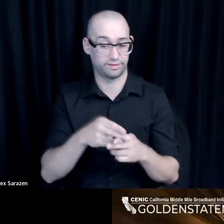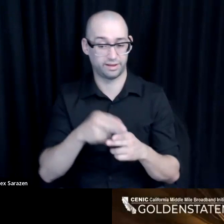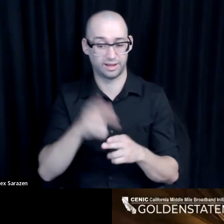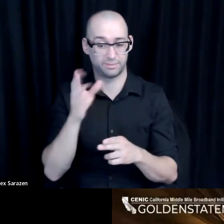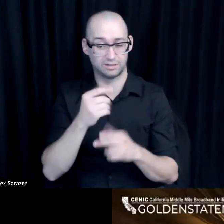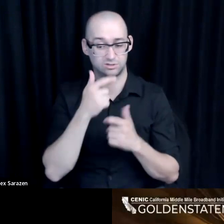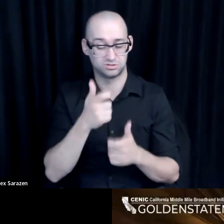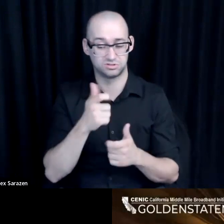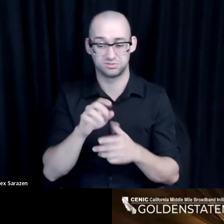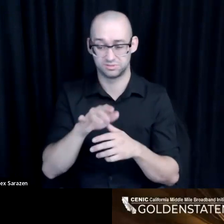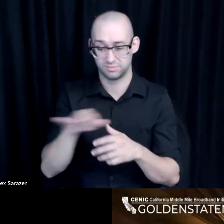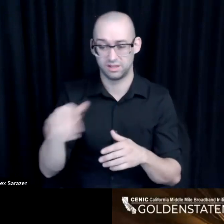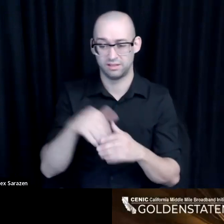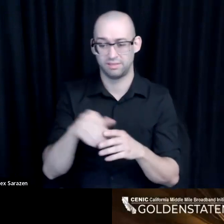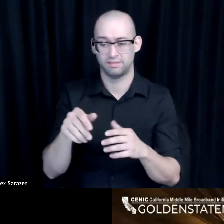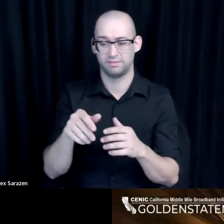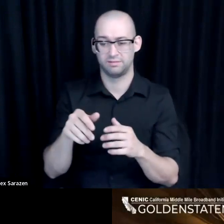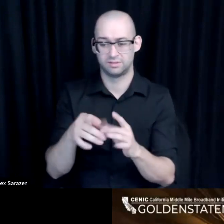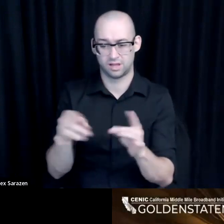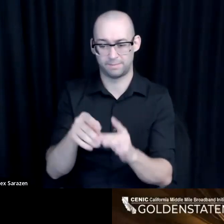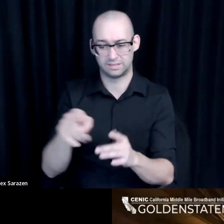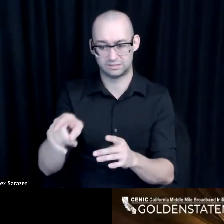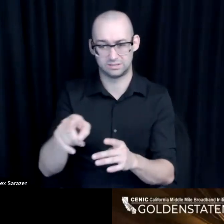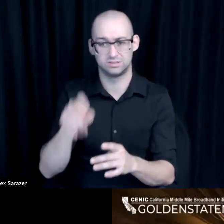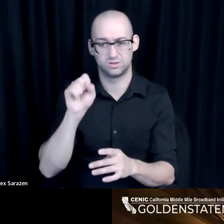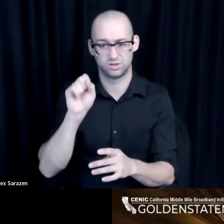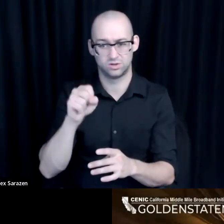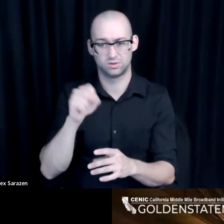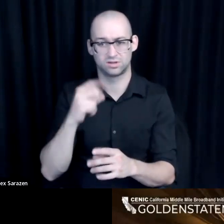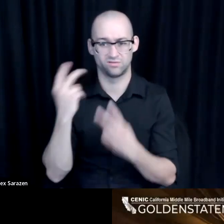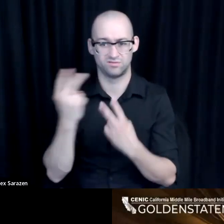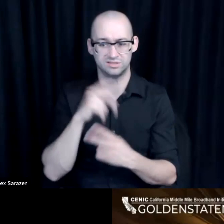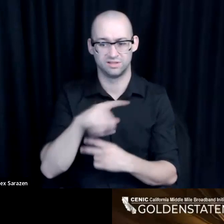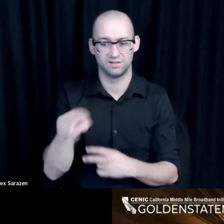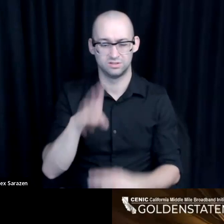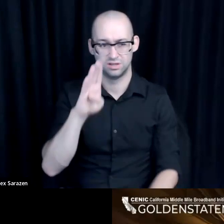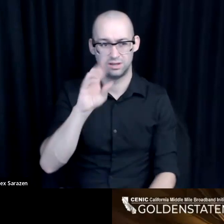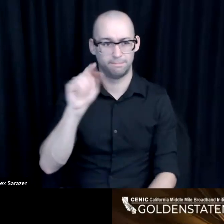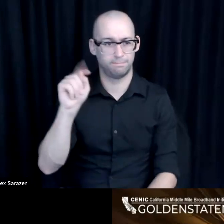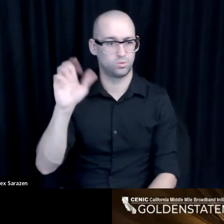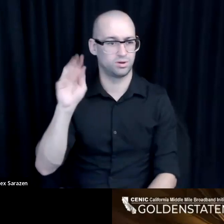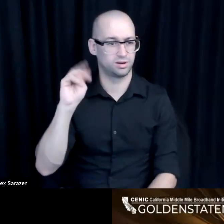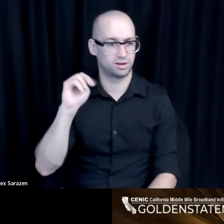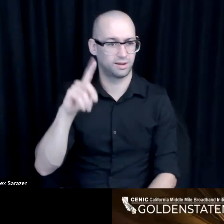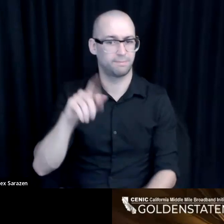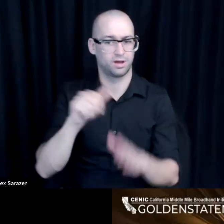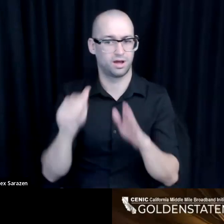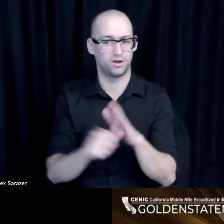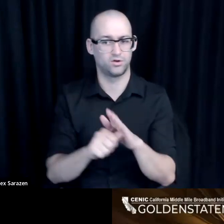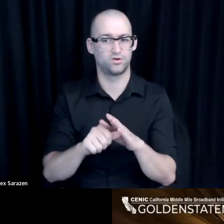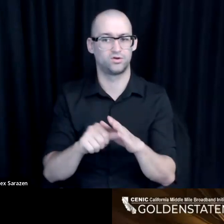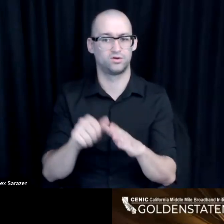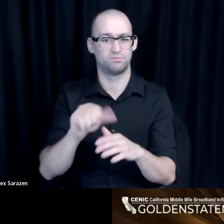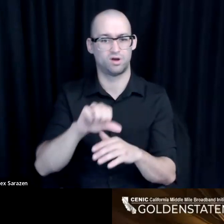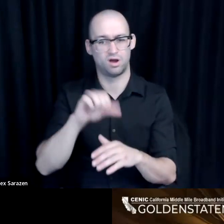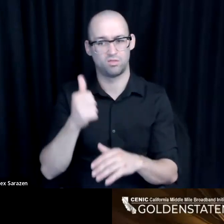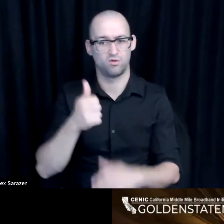on the comments there's potential you can attend those boot camps under other fundraising efforts.